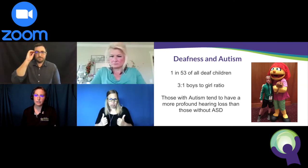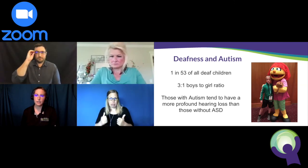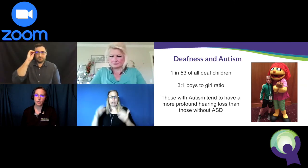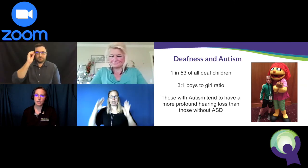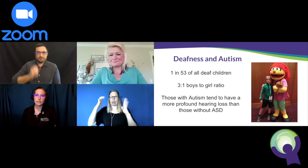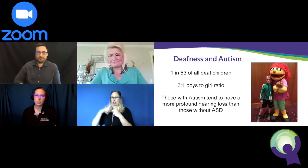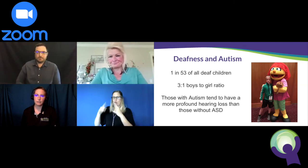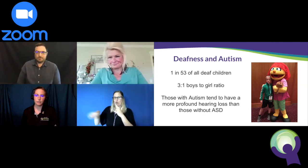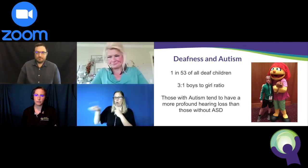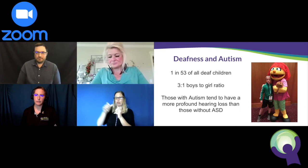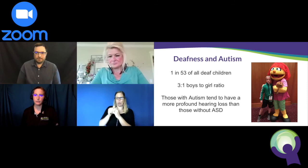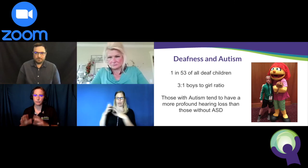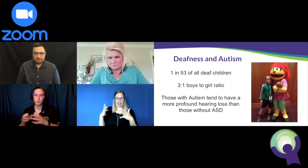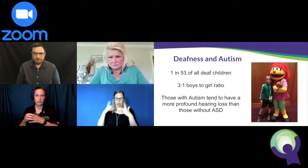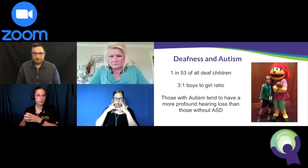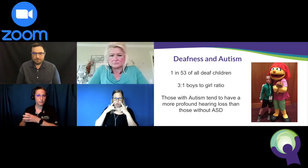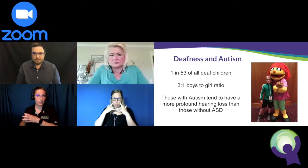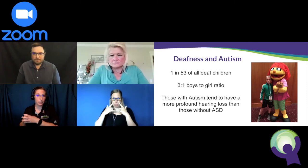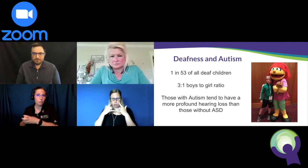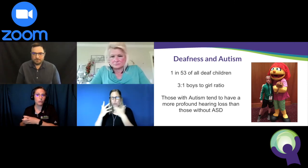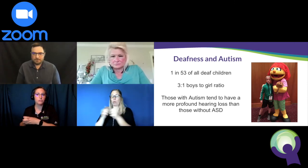So it's a a little more unique